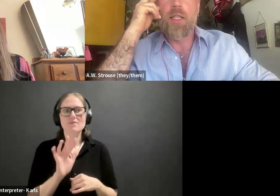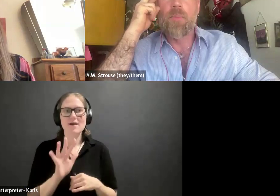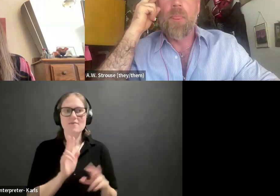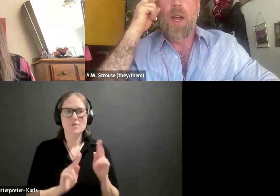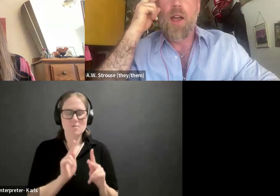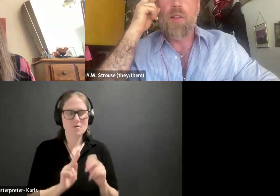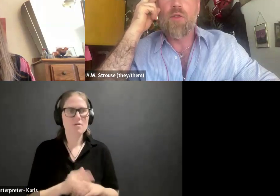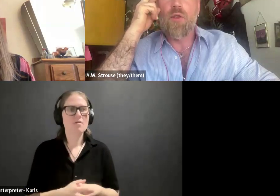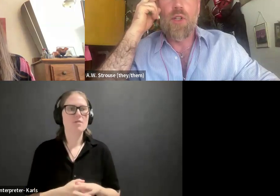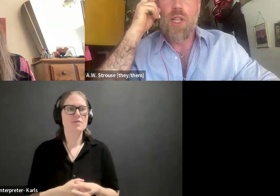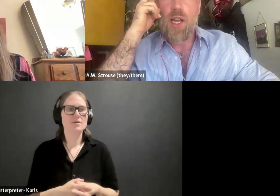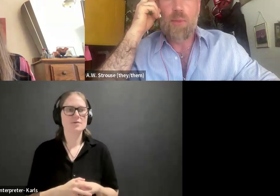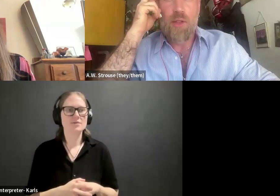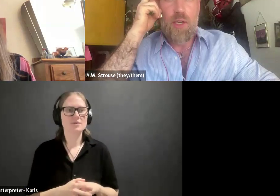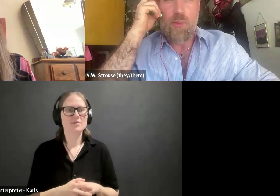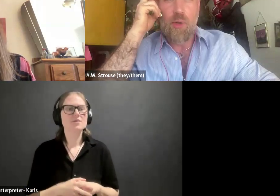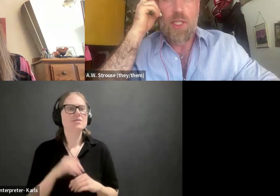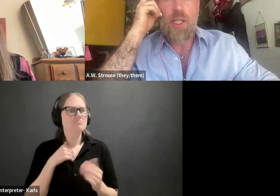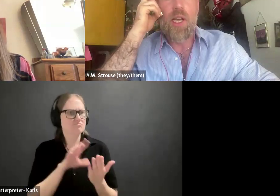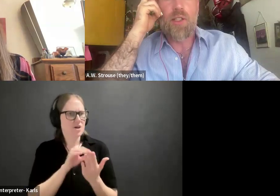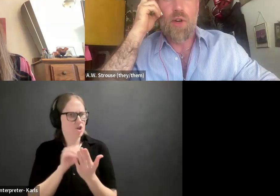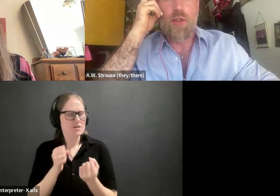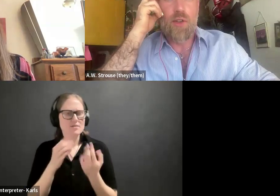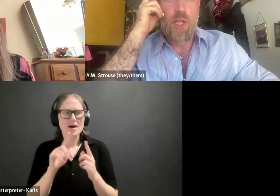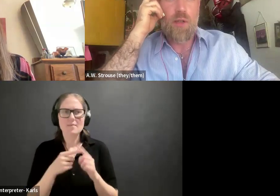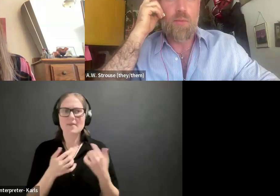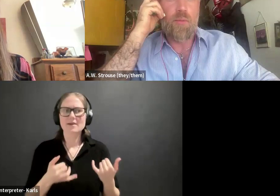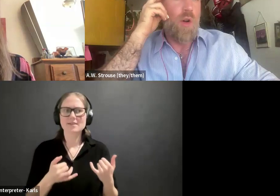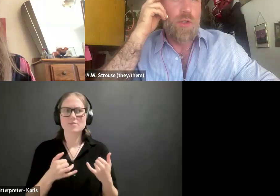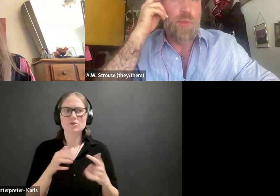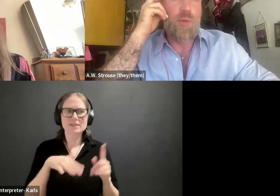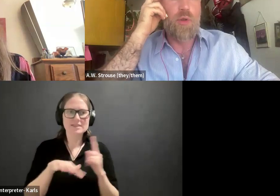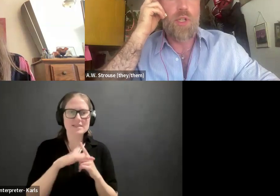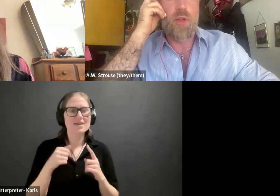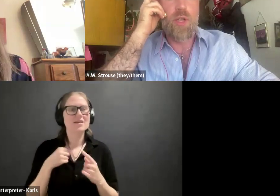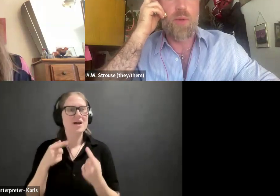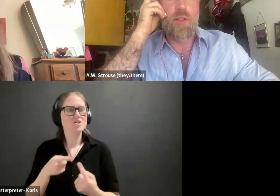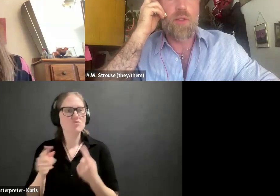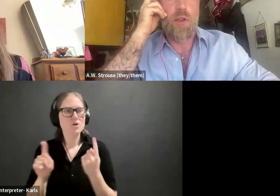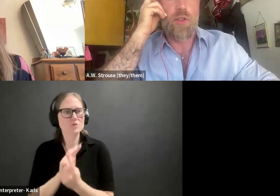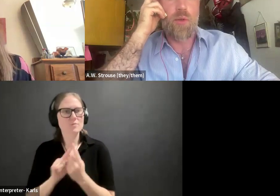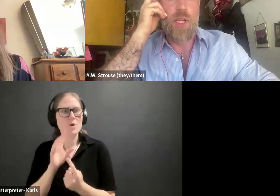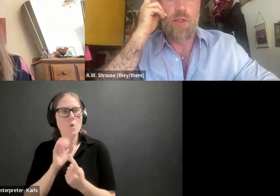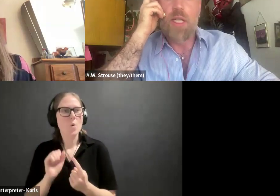I learned a lot about the contemporary scene, I struggled to meet older people who could tell me about the longer-term history.